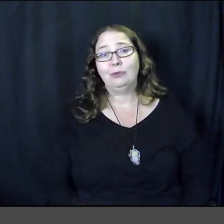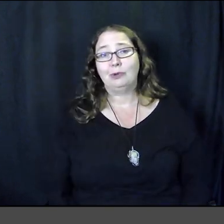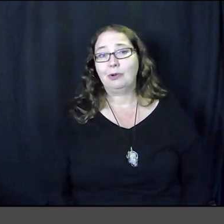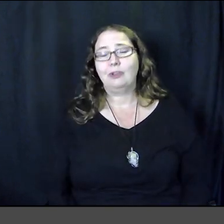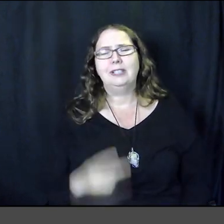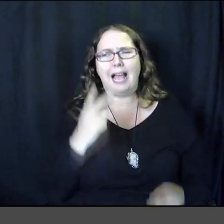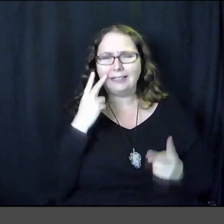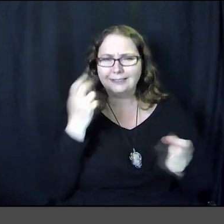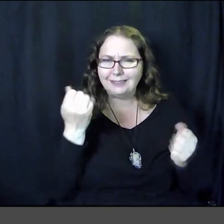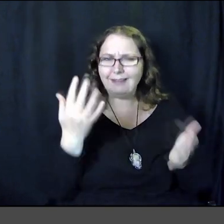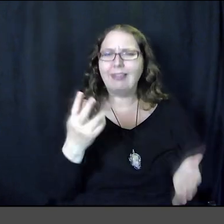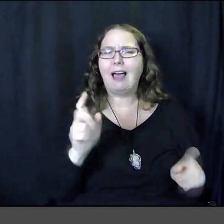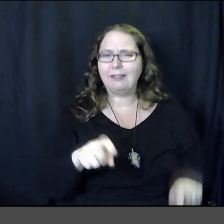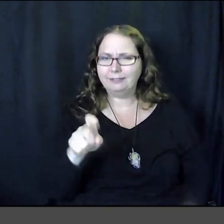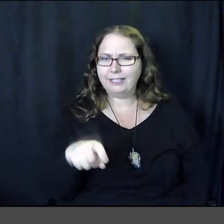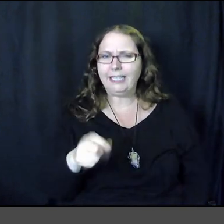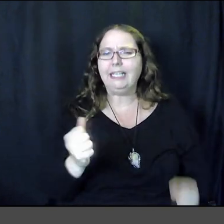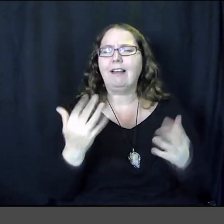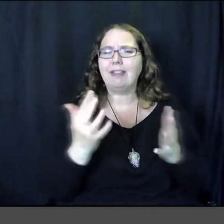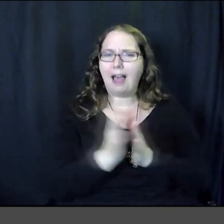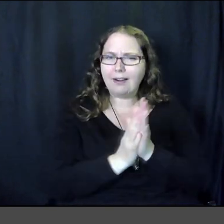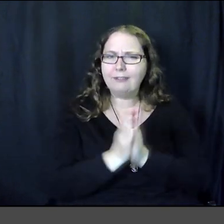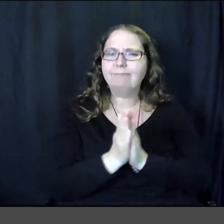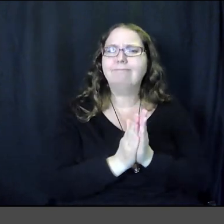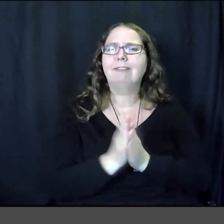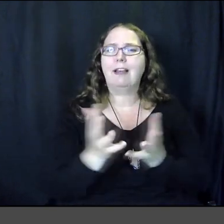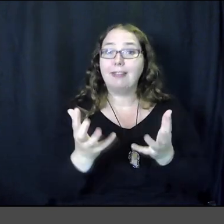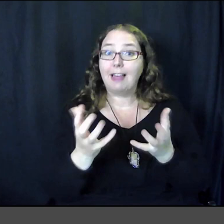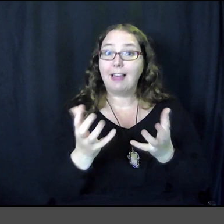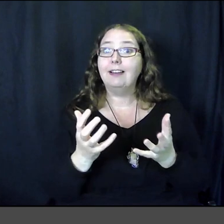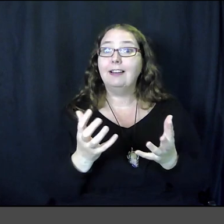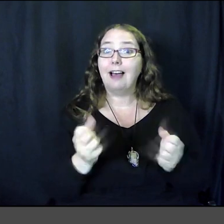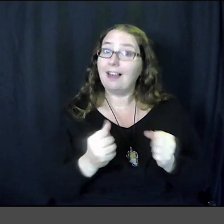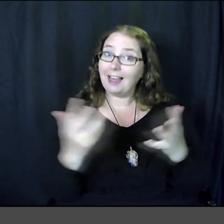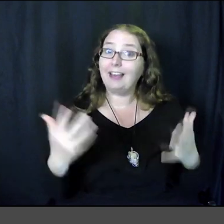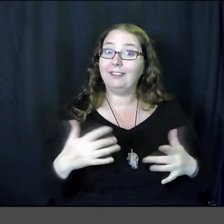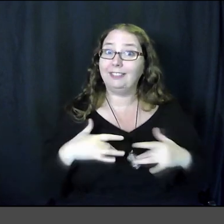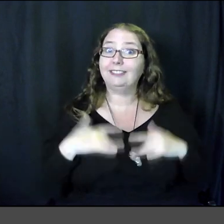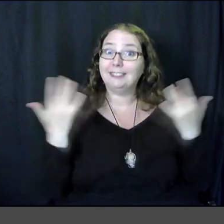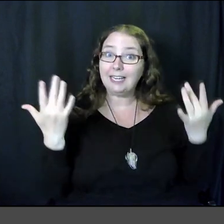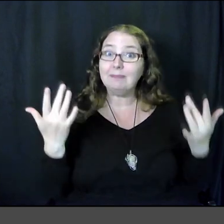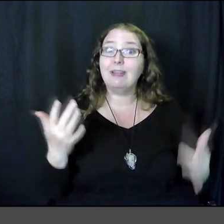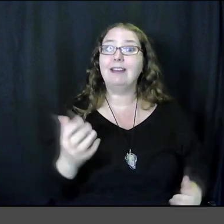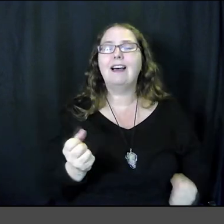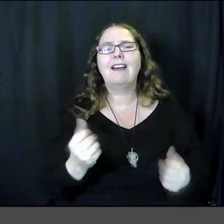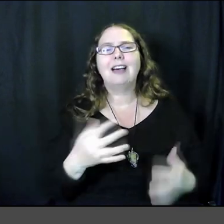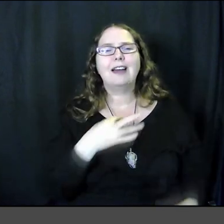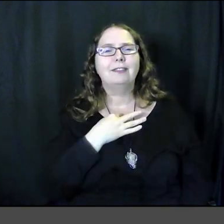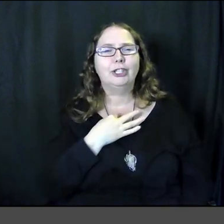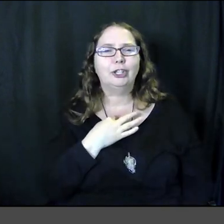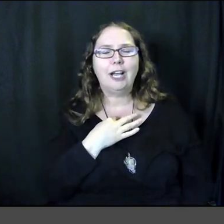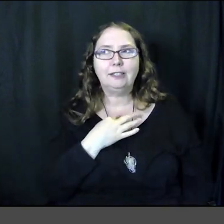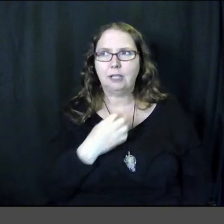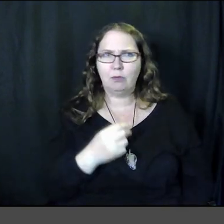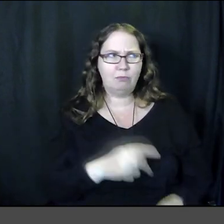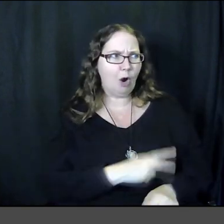AND EXCITEMENT AND CURIOSITY OF POETRY, YOU KNOW, WHAT ARE THEY GOING TO DO? POETRY. OKAY, LET'S GO. LET'S GO HEAR THE POETRY.